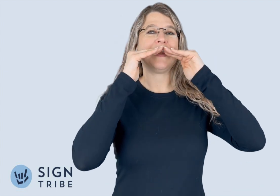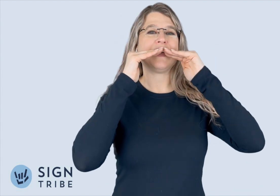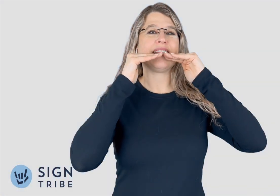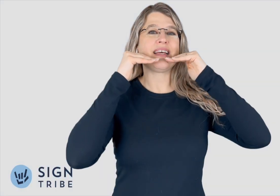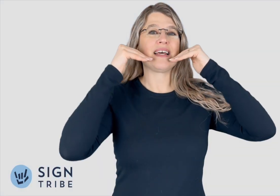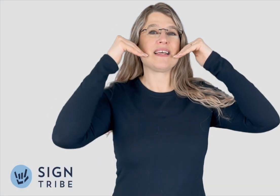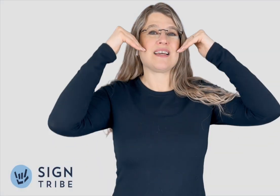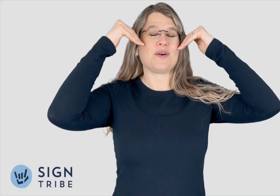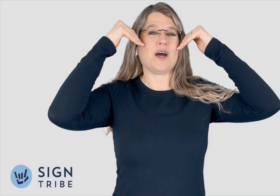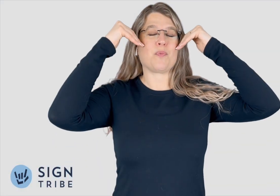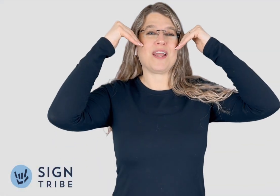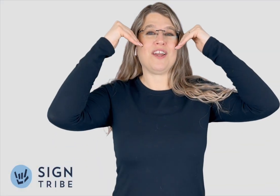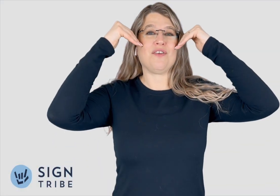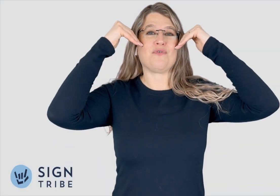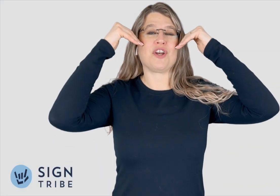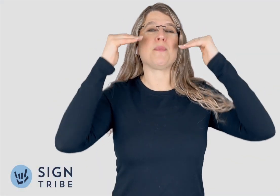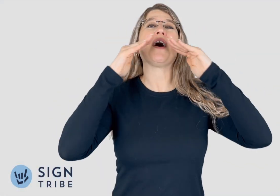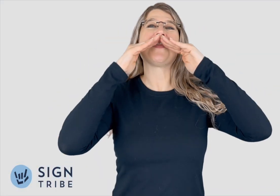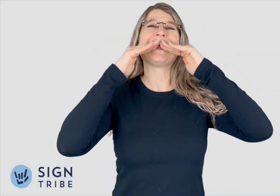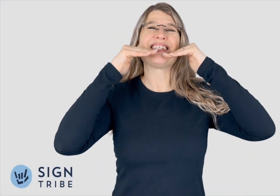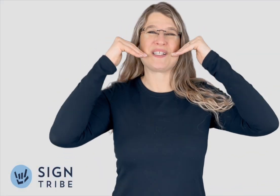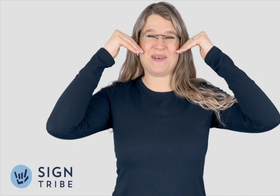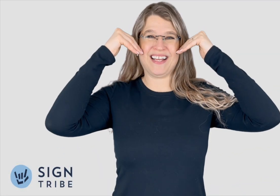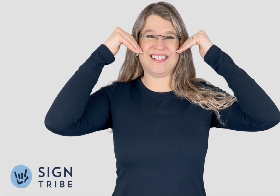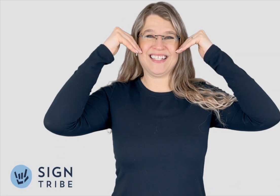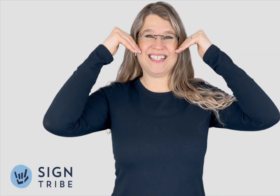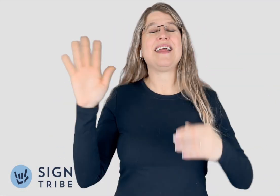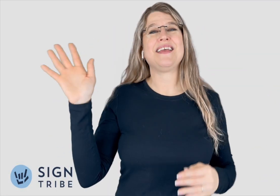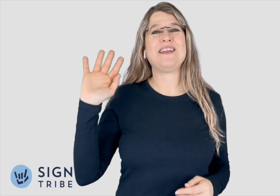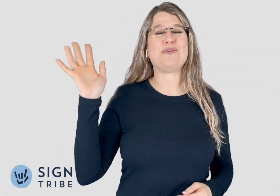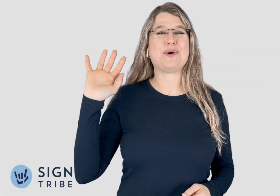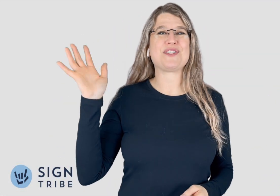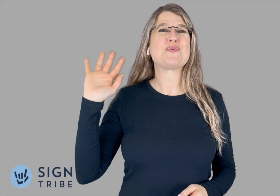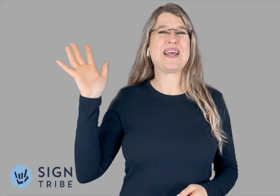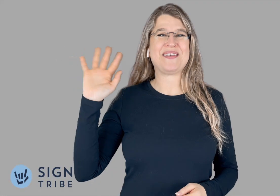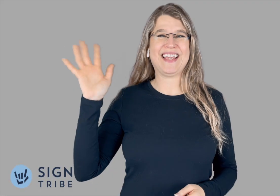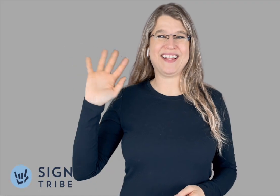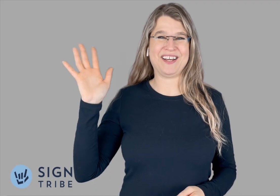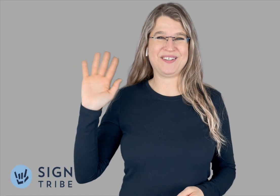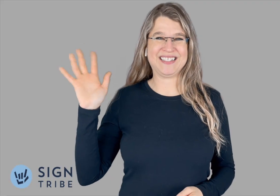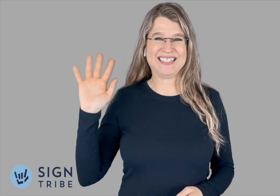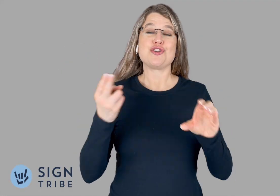and then go up right here in front of your mouth. Smile. And then of course waving hello.